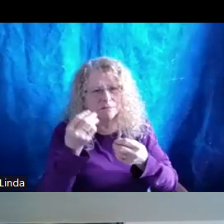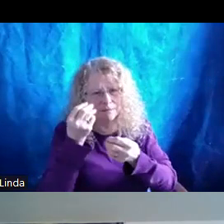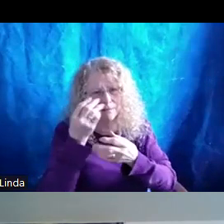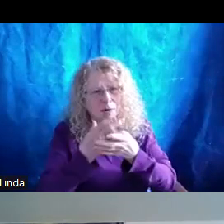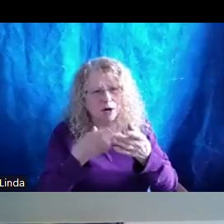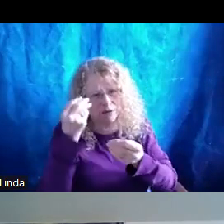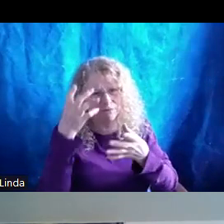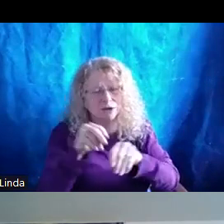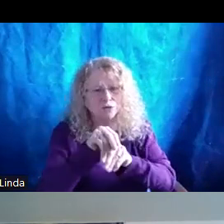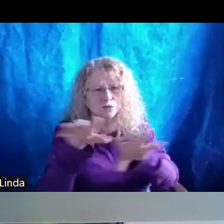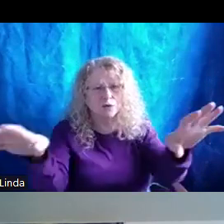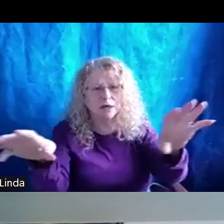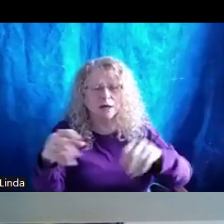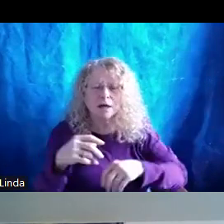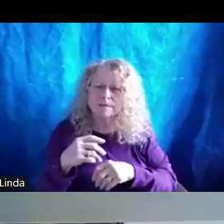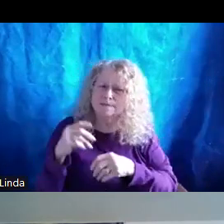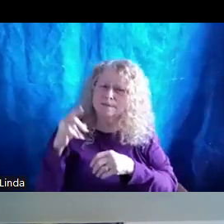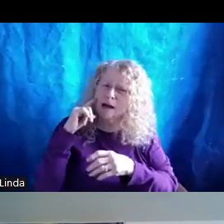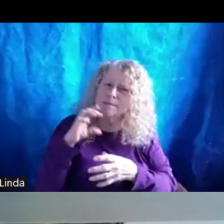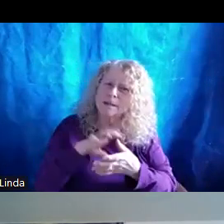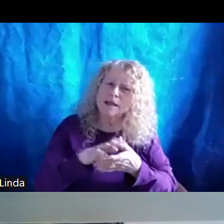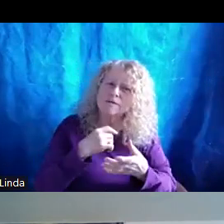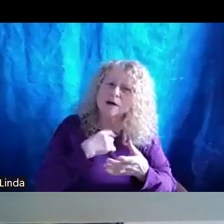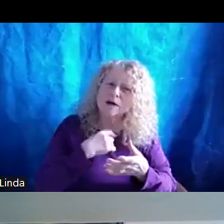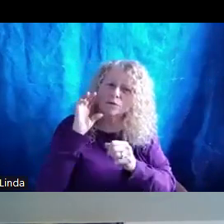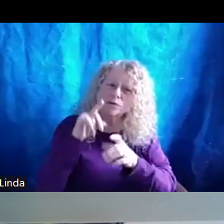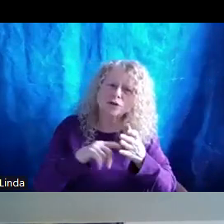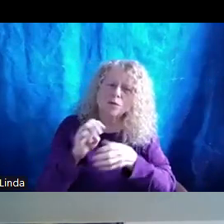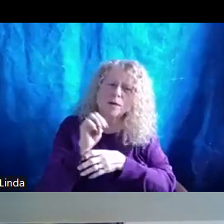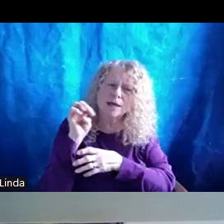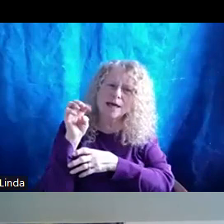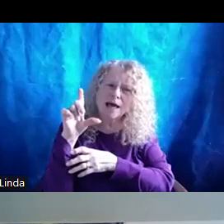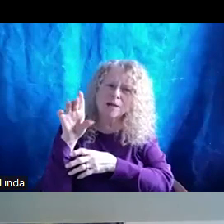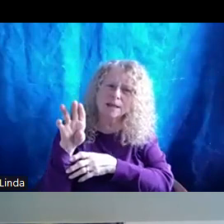I BELIEVE, I CAN CHECK OVER WITH ILDE BUT I BELIEVE SOME OF THE CHILDCARE SERVICES AND